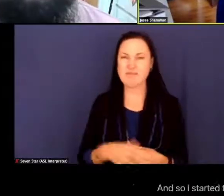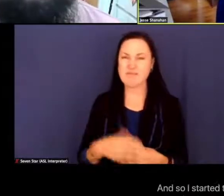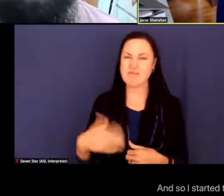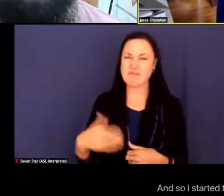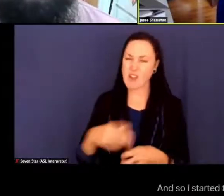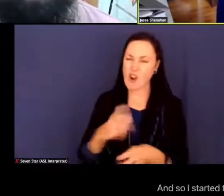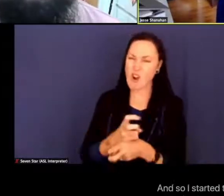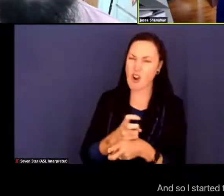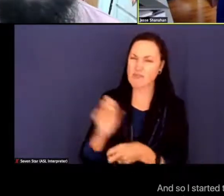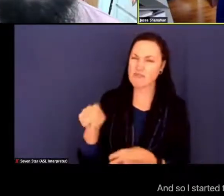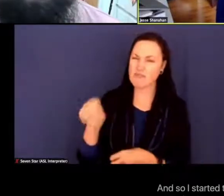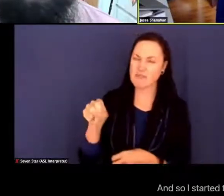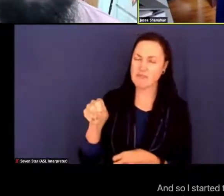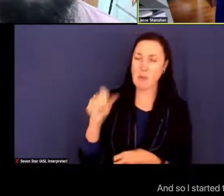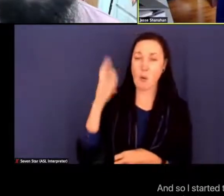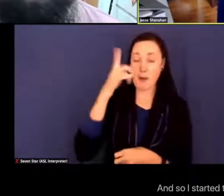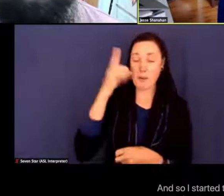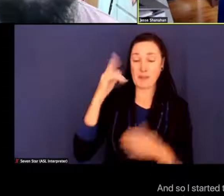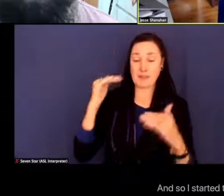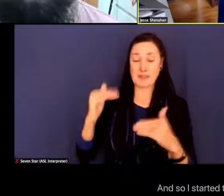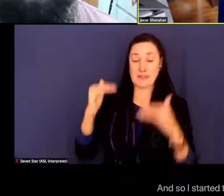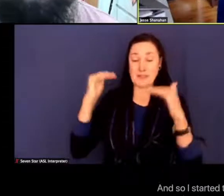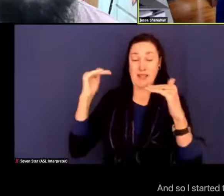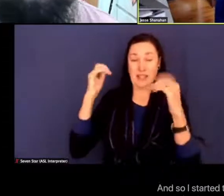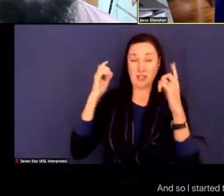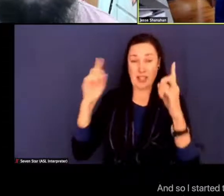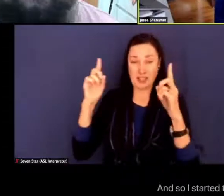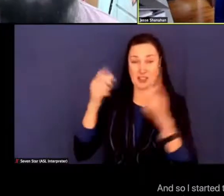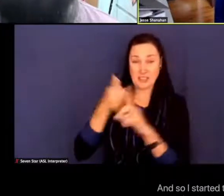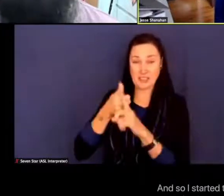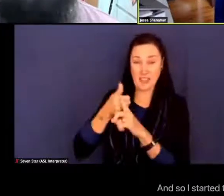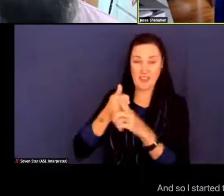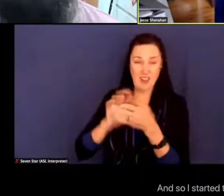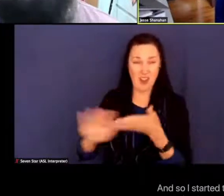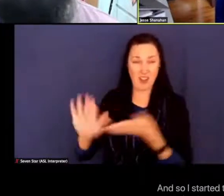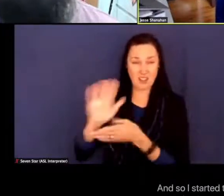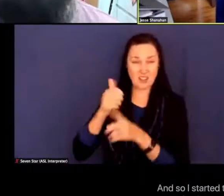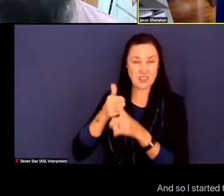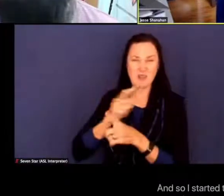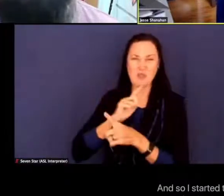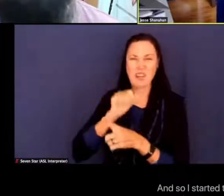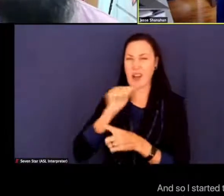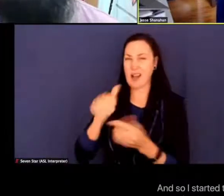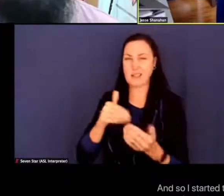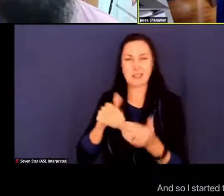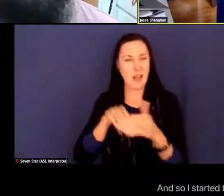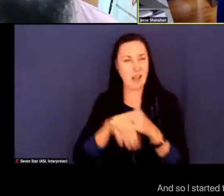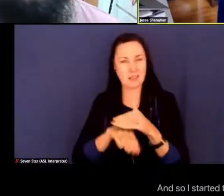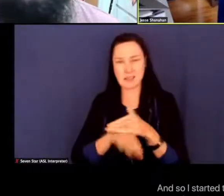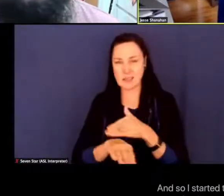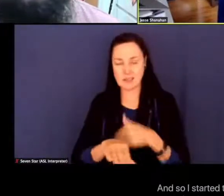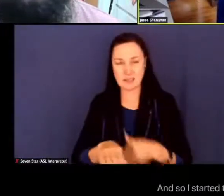say that higher education in my experience was not very accessible. So, for a lot of those reasons,